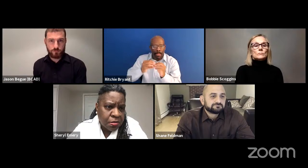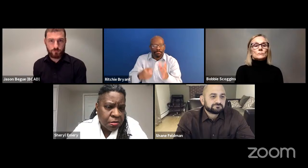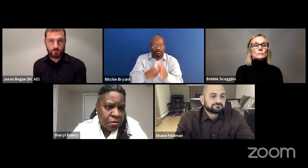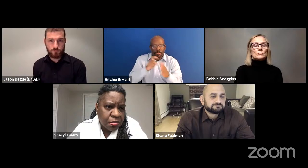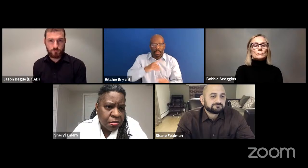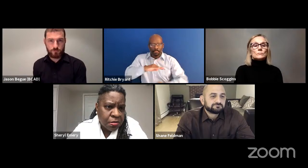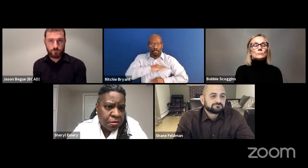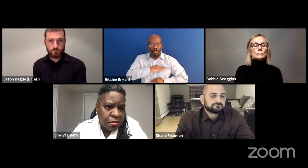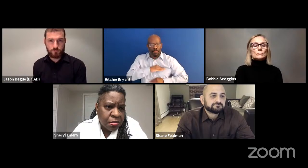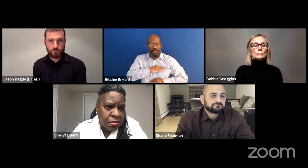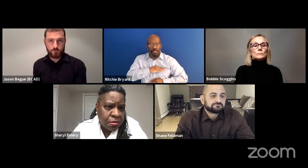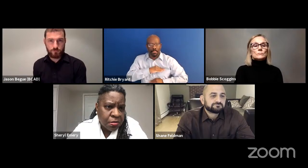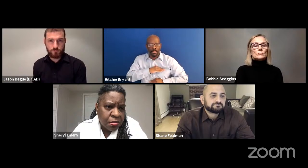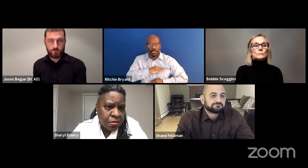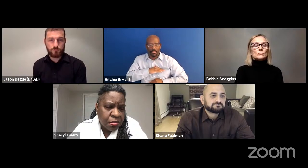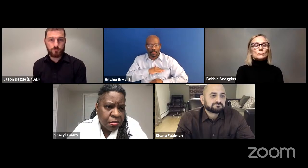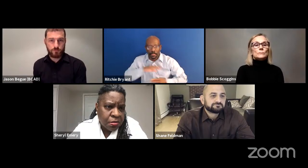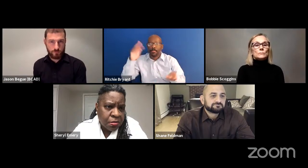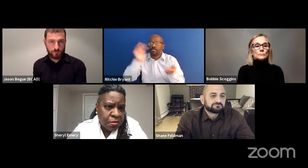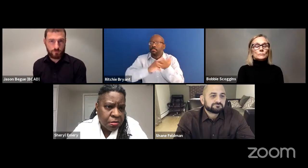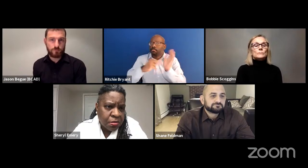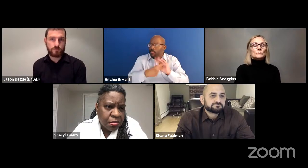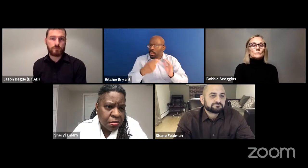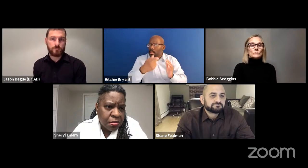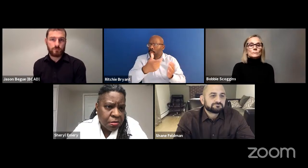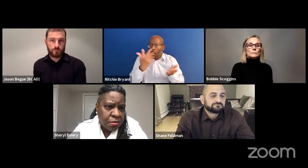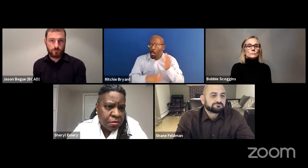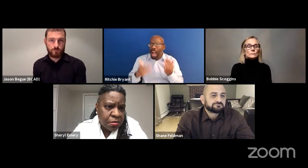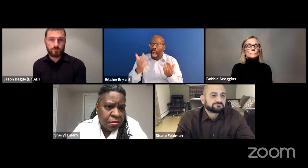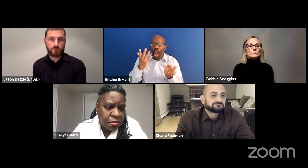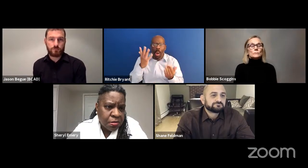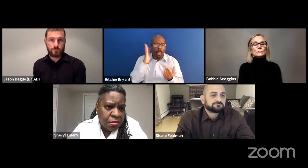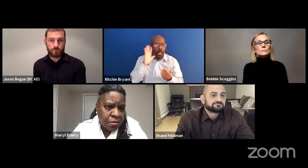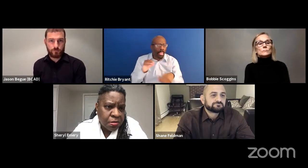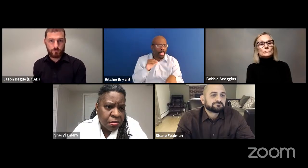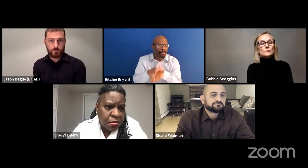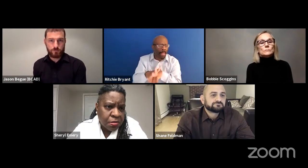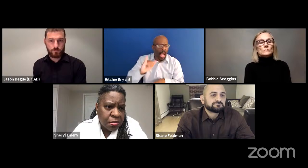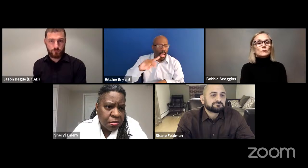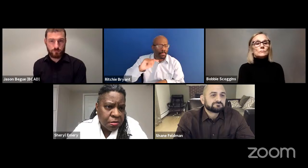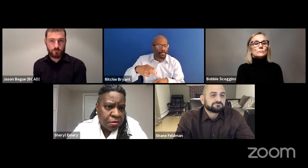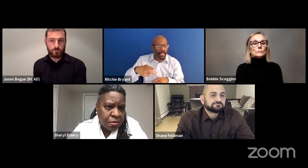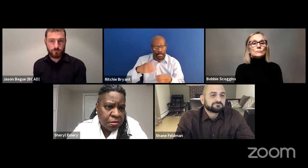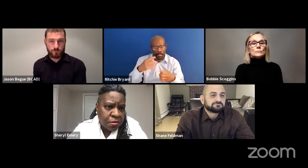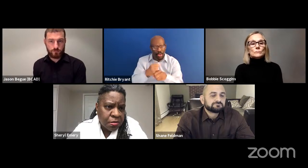of students. Again, if you have to graduate college and receive a job, you need to meet